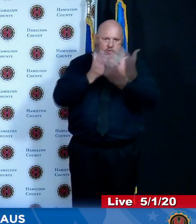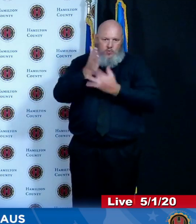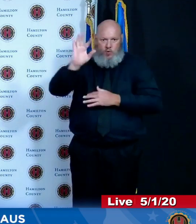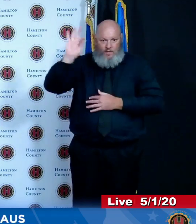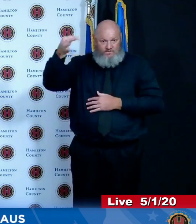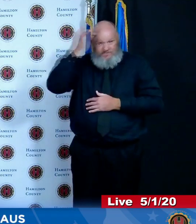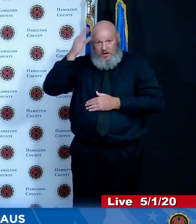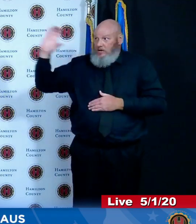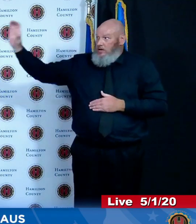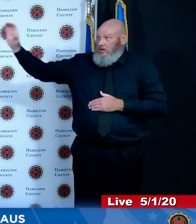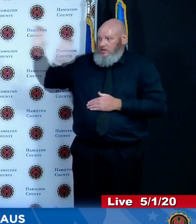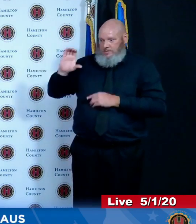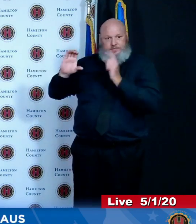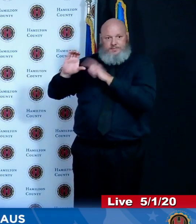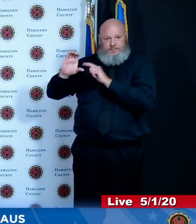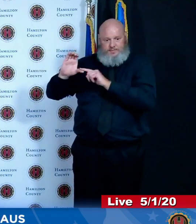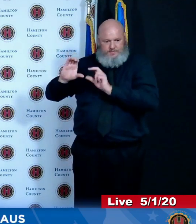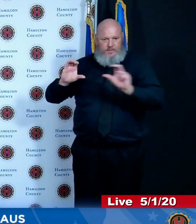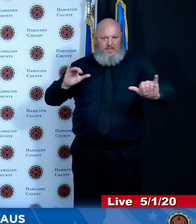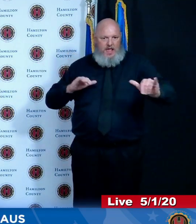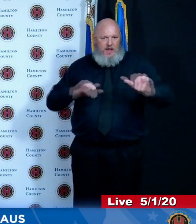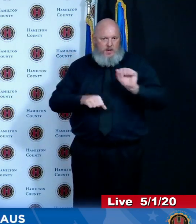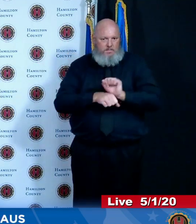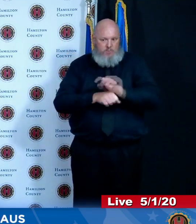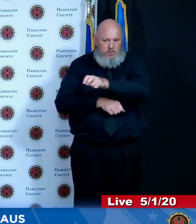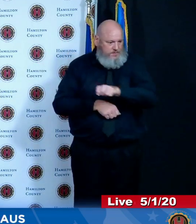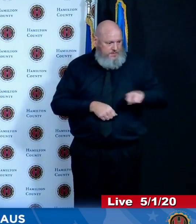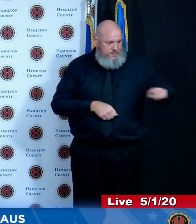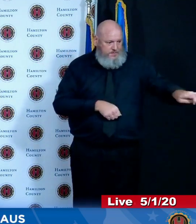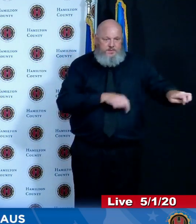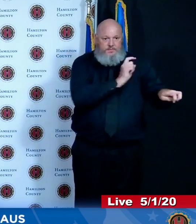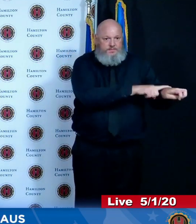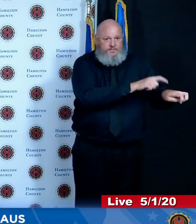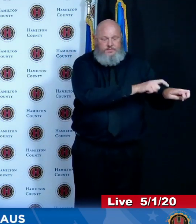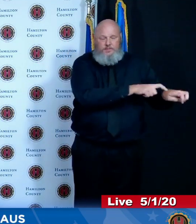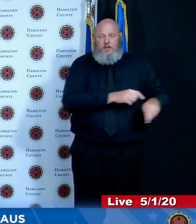we've talked about that and so I'm happy to say a number of employees even on the